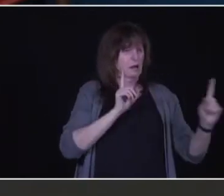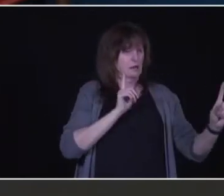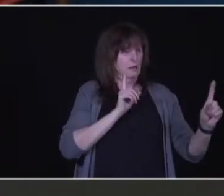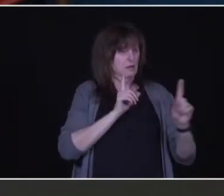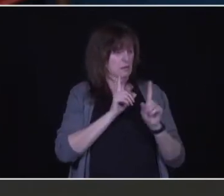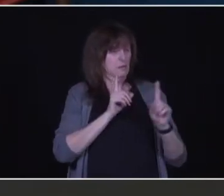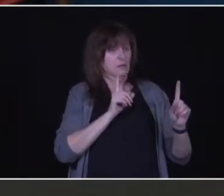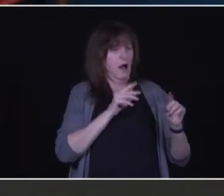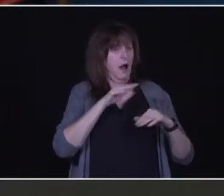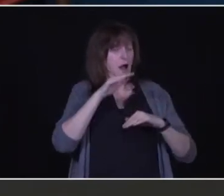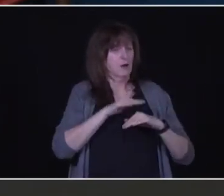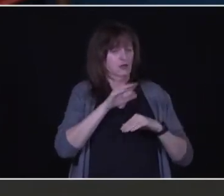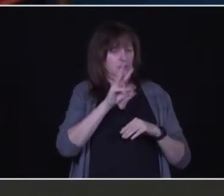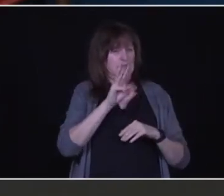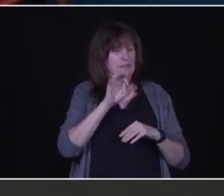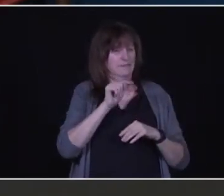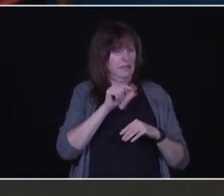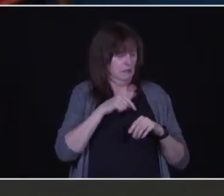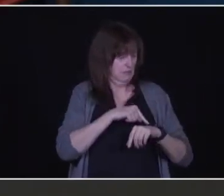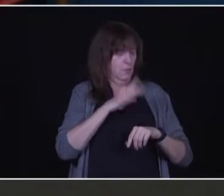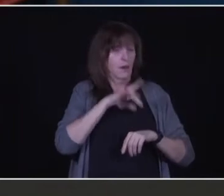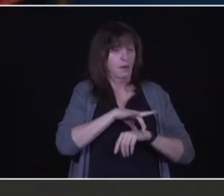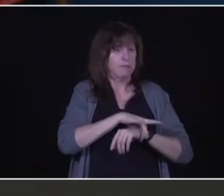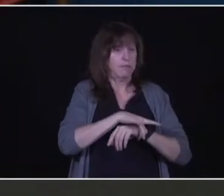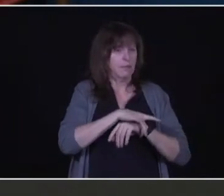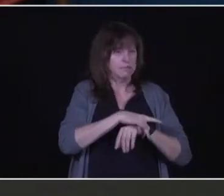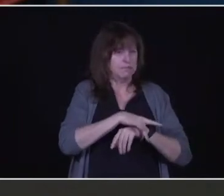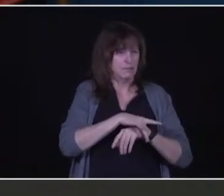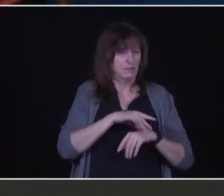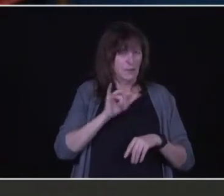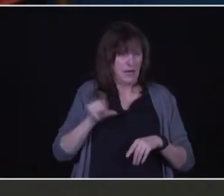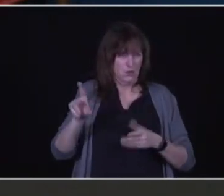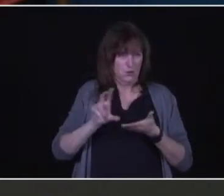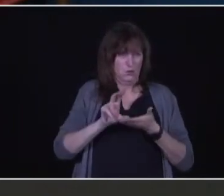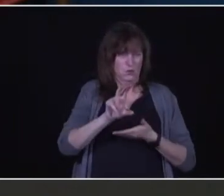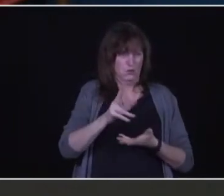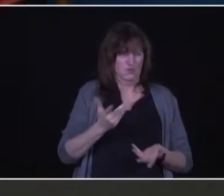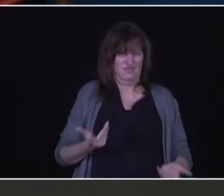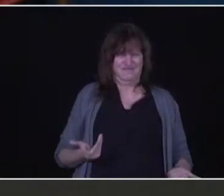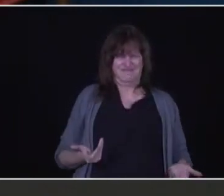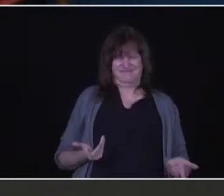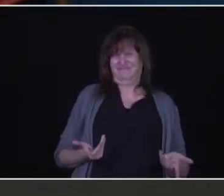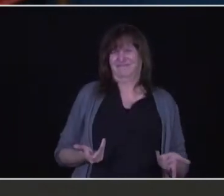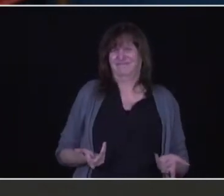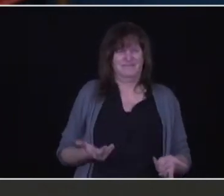Frankly, a lot of people are calling it a complete waste of money, how do you respond to